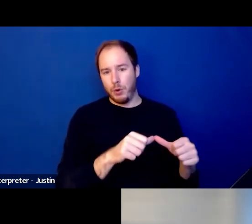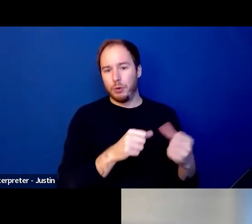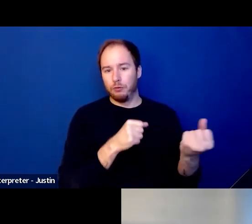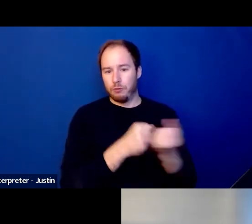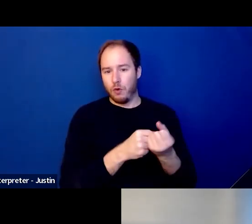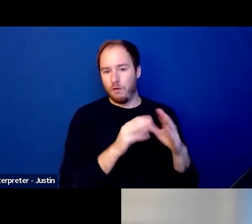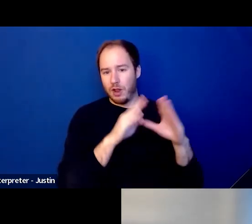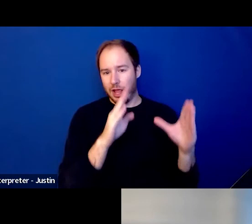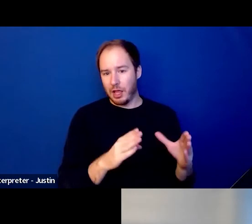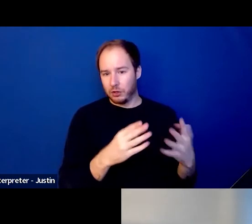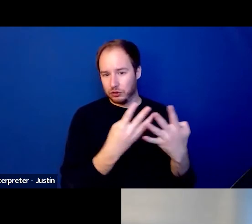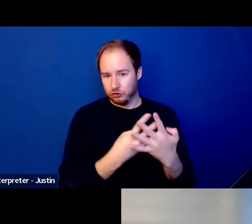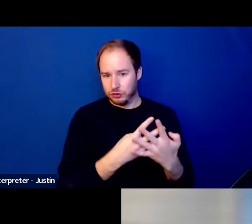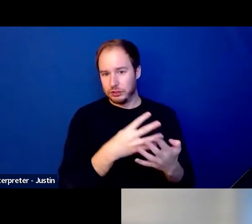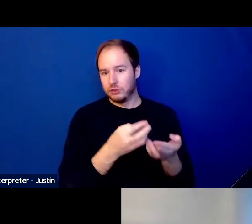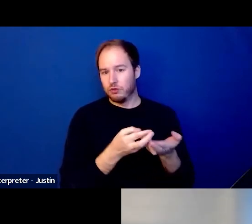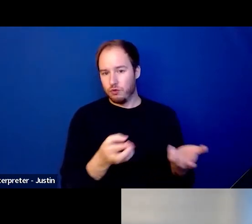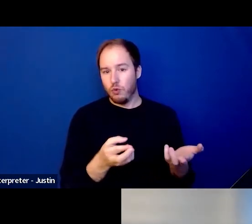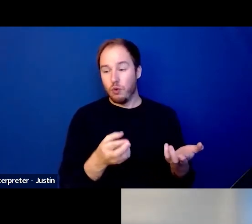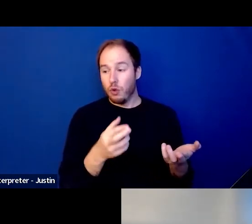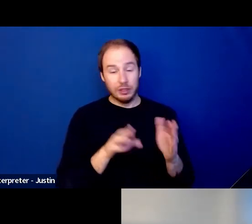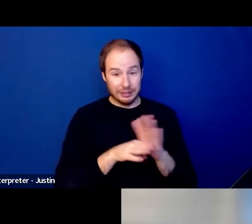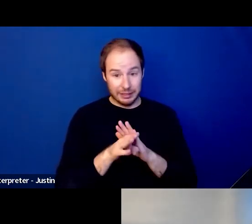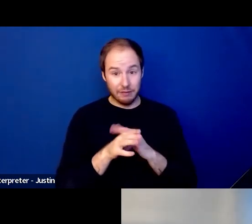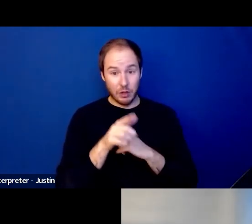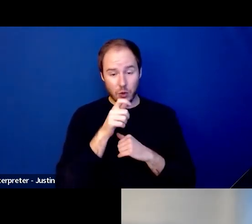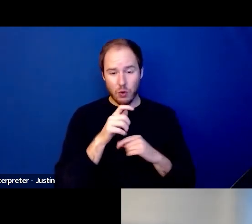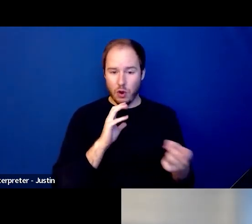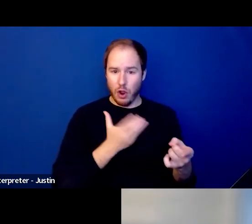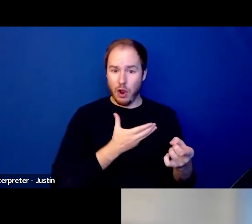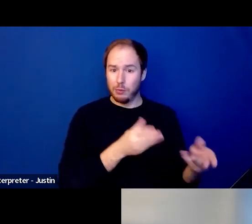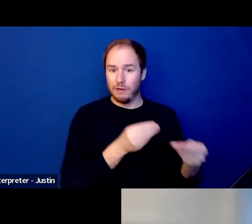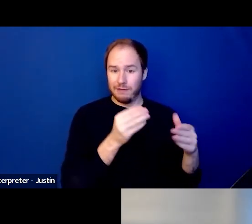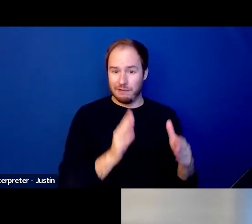that was actually developed with our providers. So it was a partnership with our Coordinated Entry team